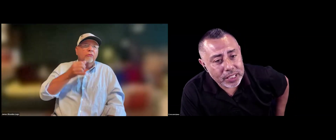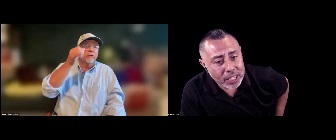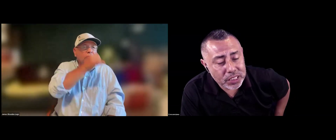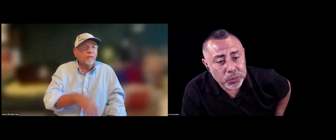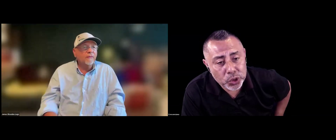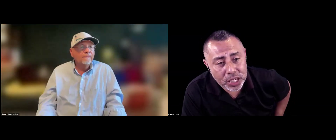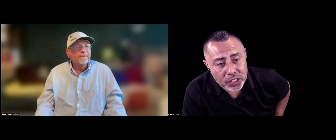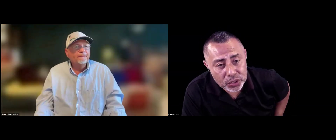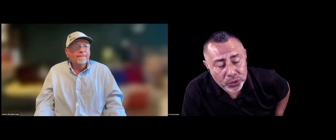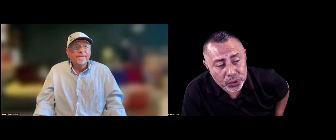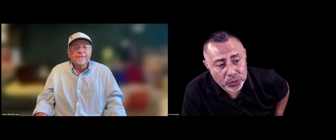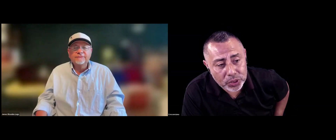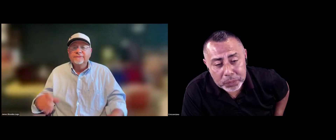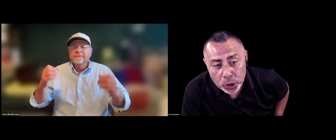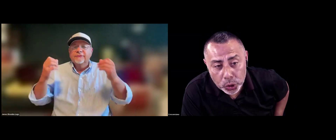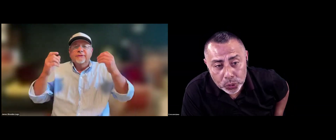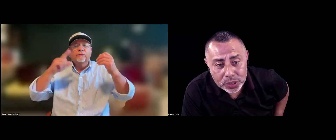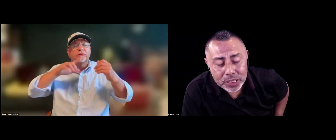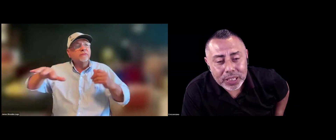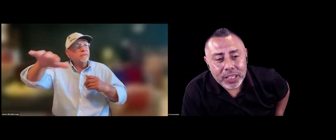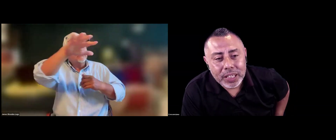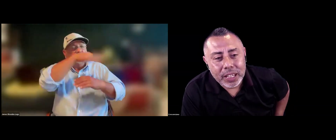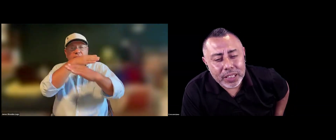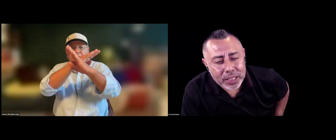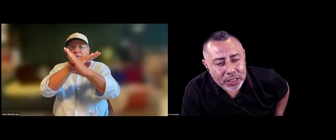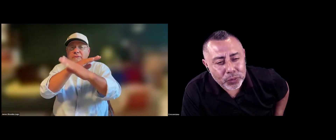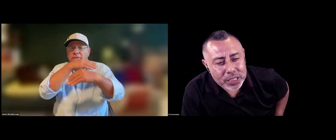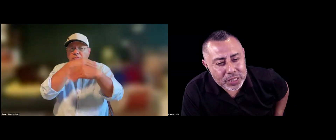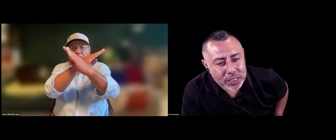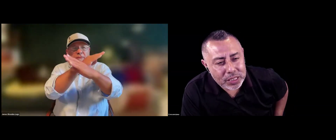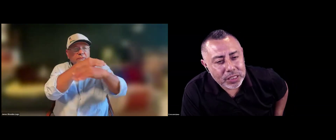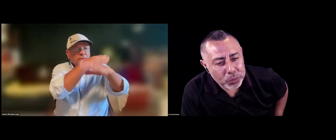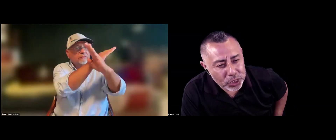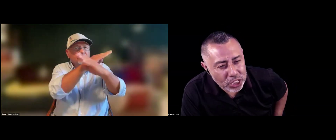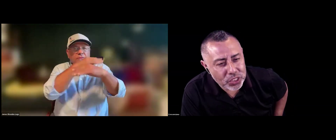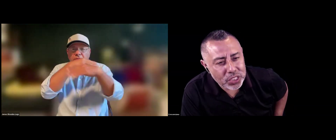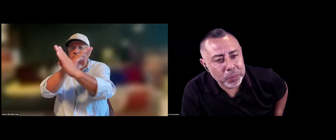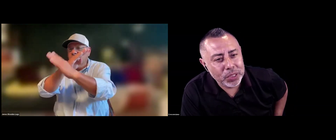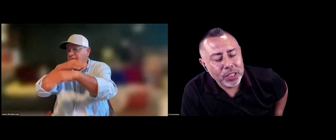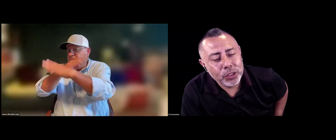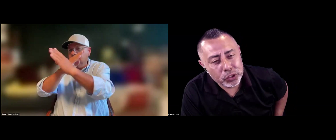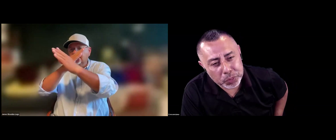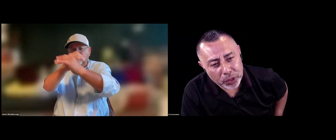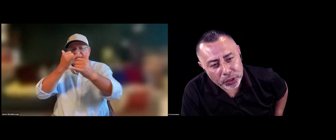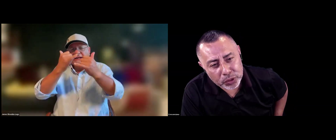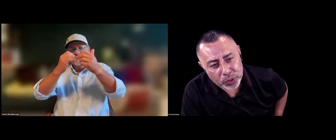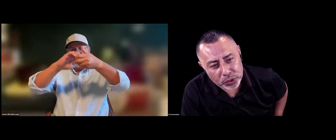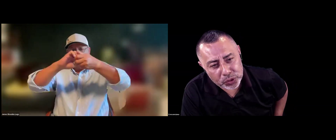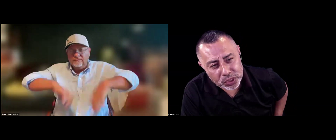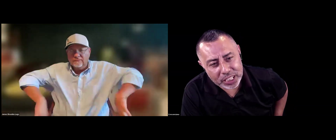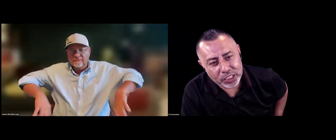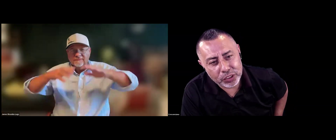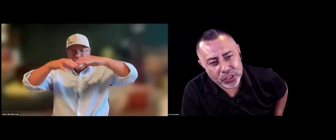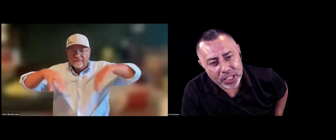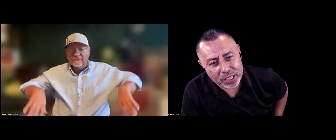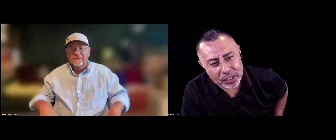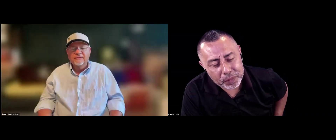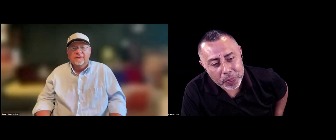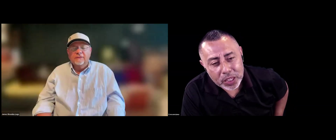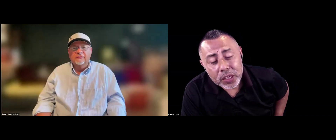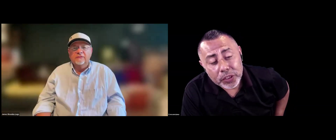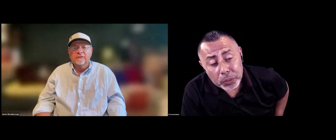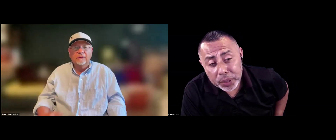I can access communication through you. Let me know. And then when I see communication happen, those barriers are reduced and I can understand.